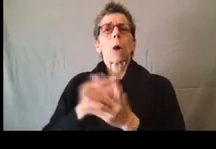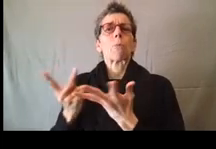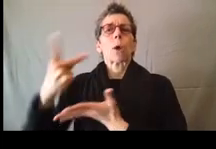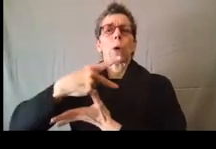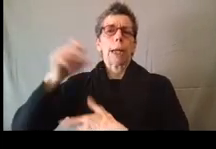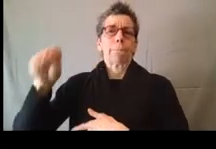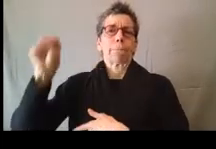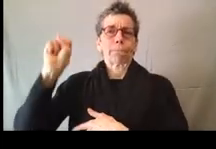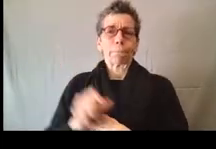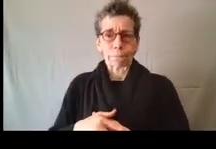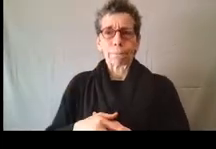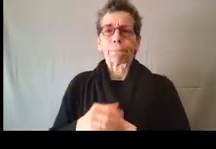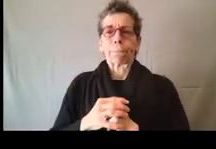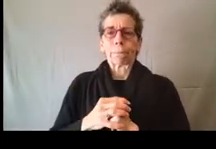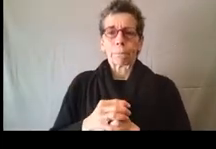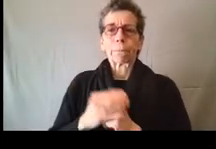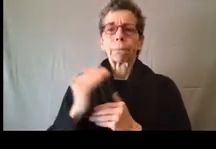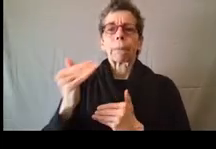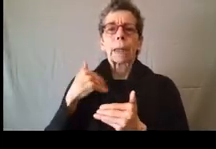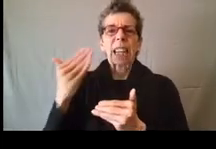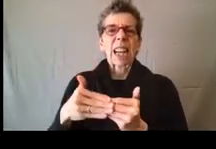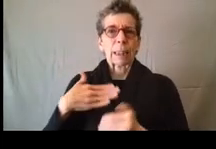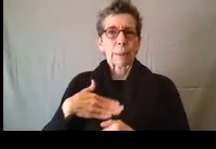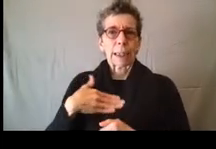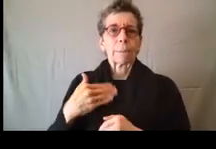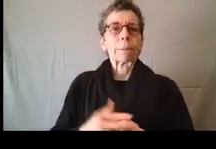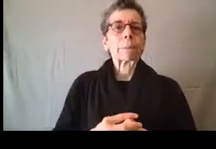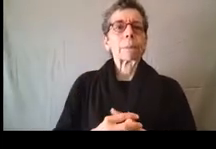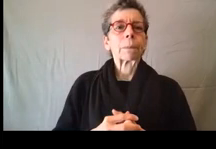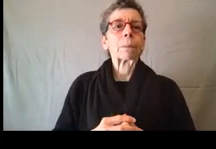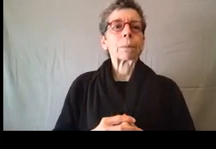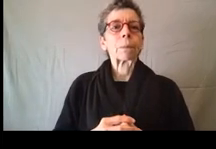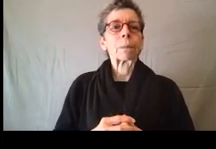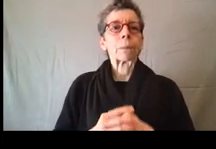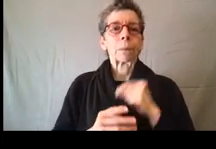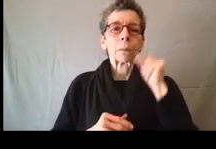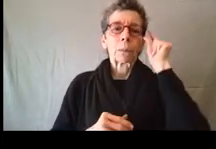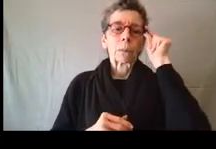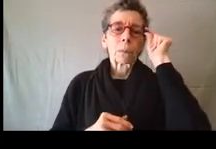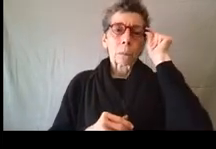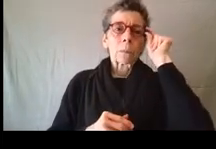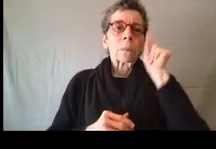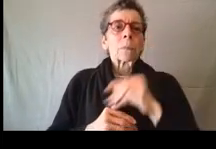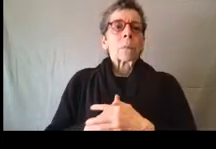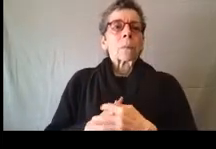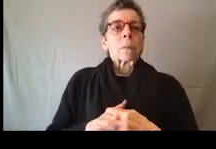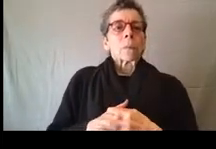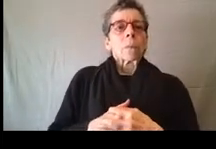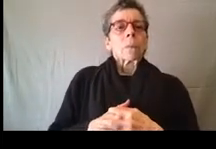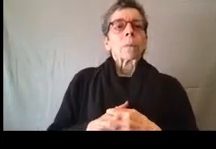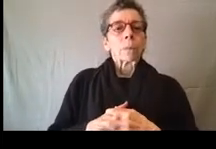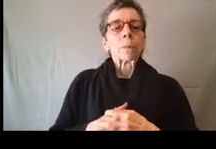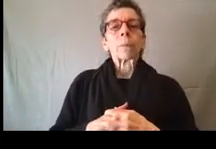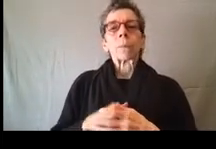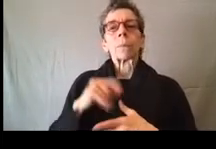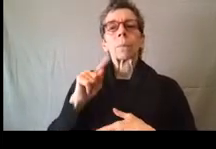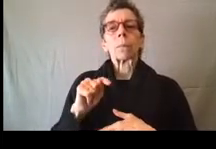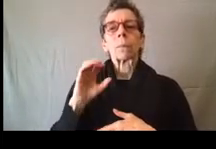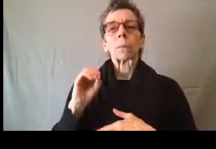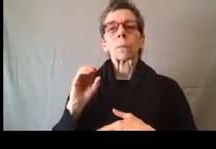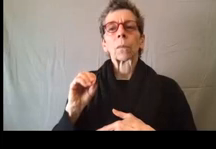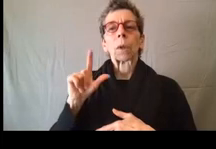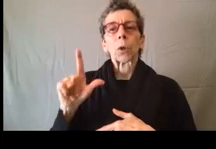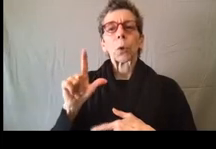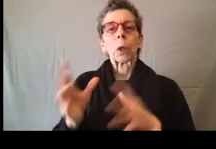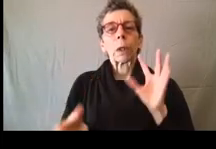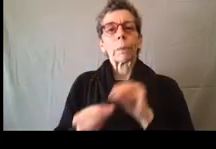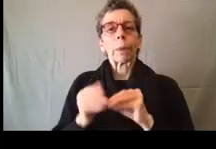Next slide please. This resulted in a tool that had 8 categories, 48 indicators under